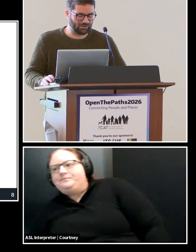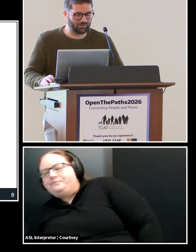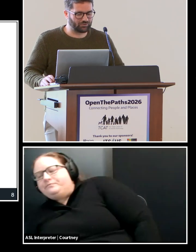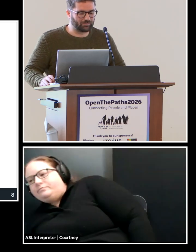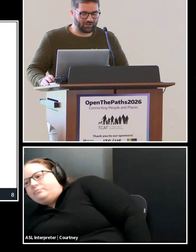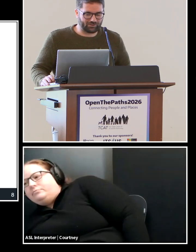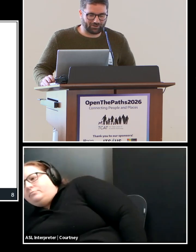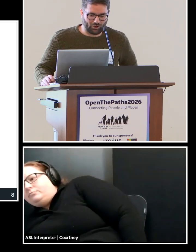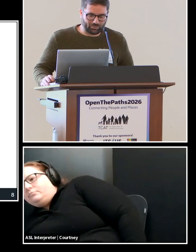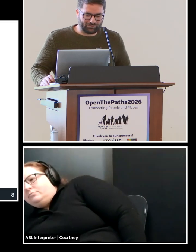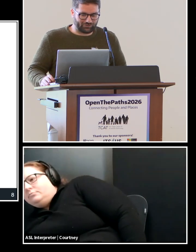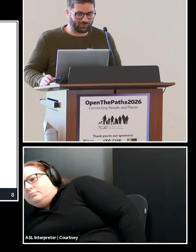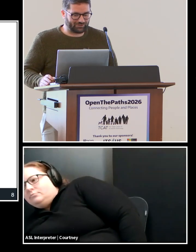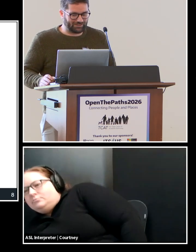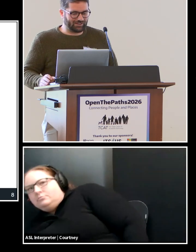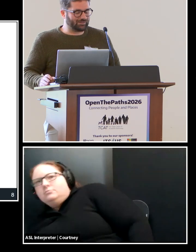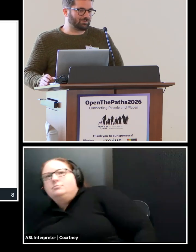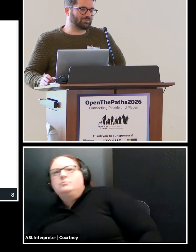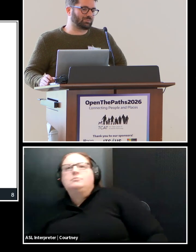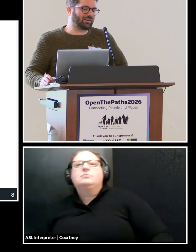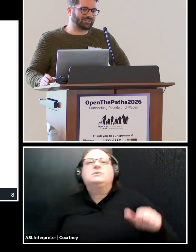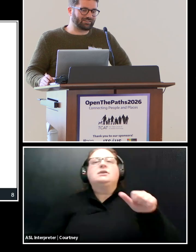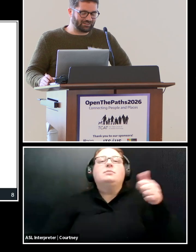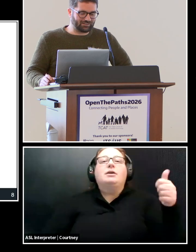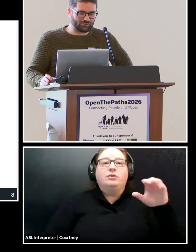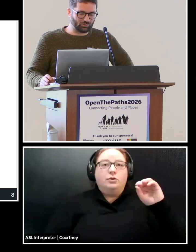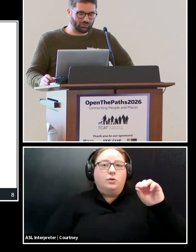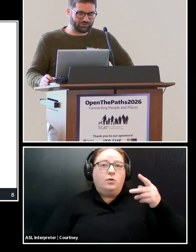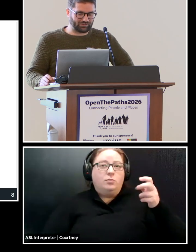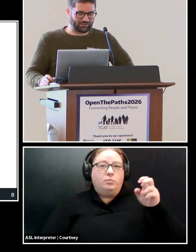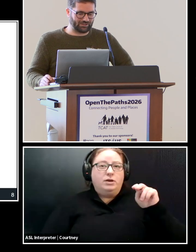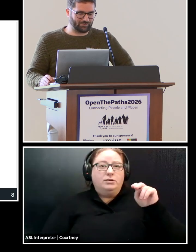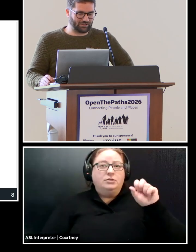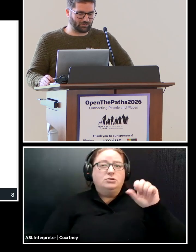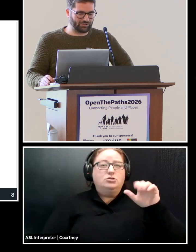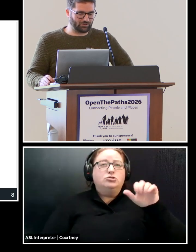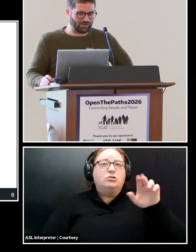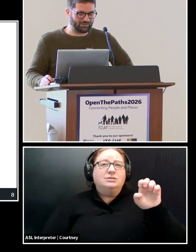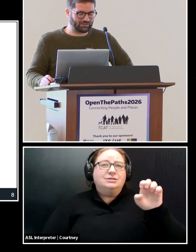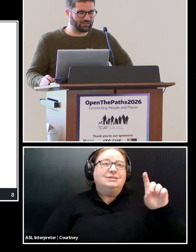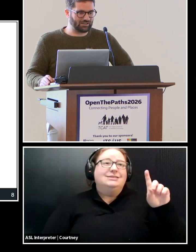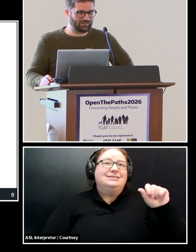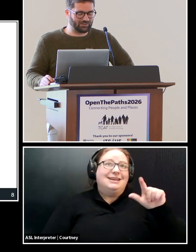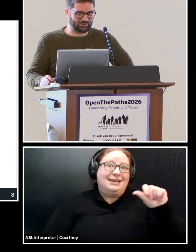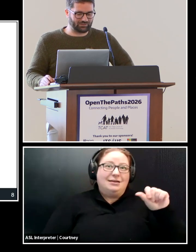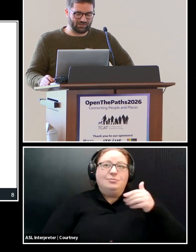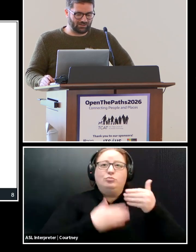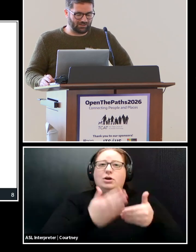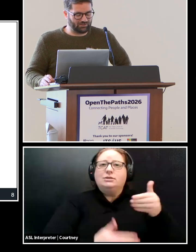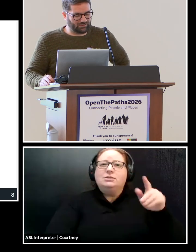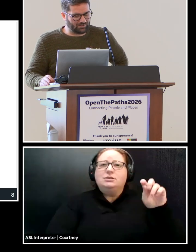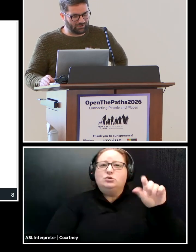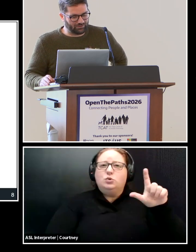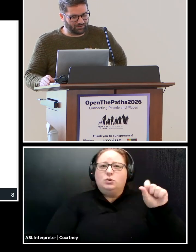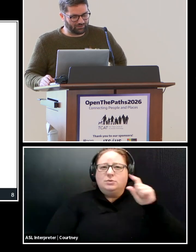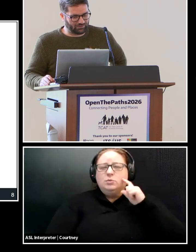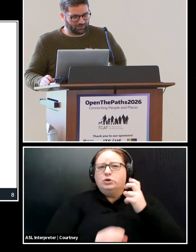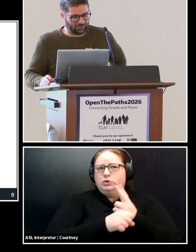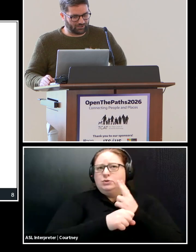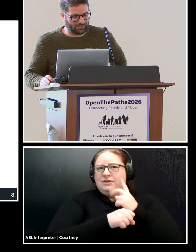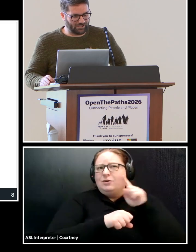Um some other open-source data processing tools um that we're utilizing in this in this analysis are